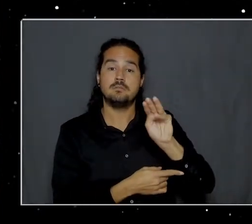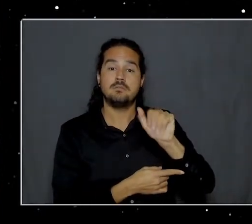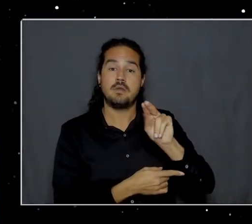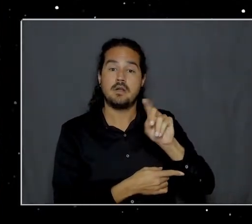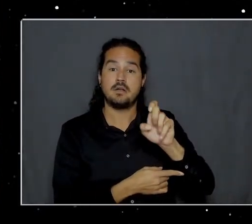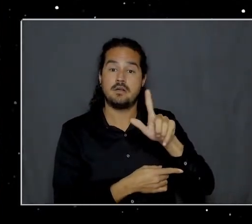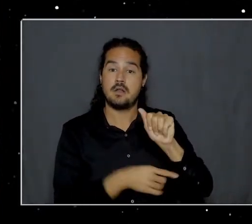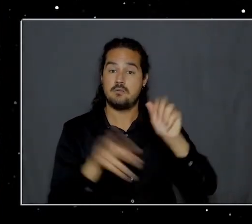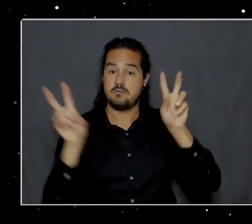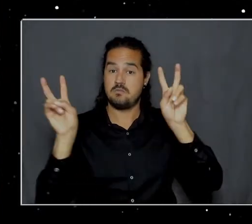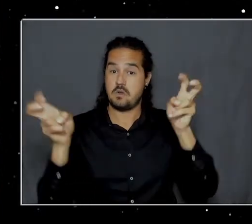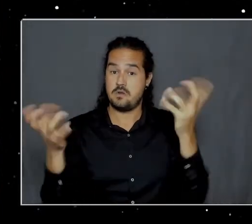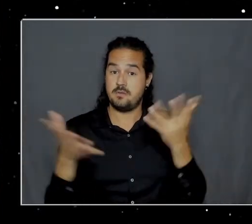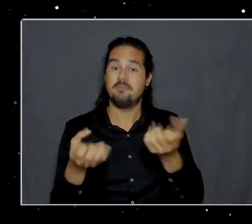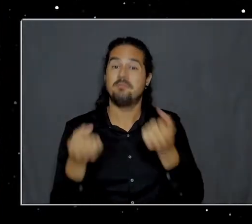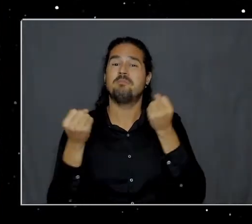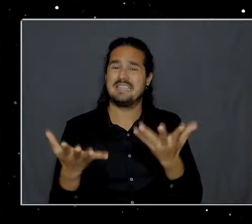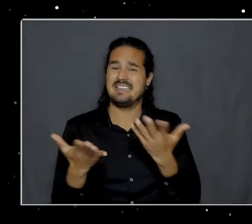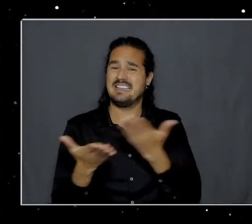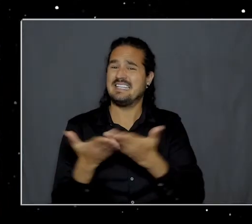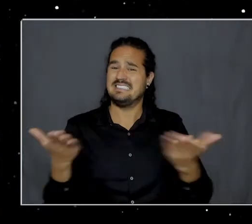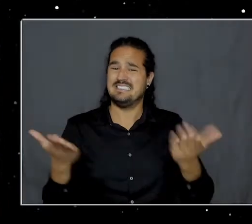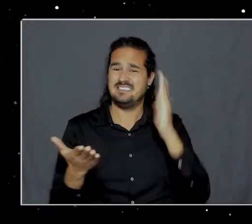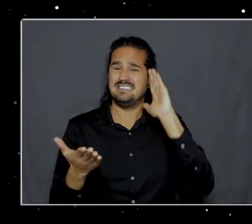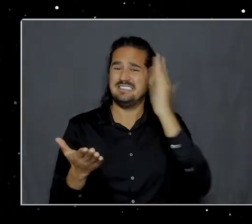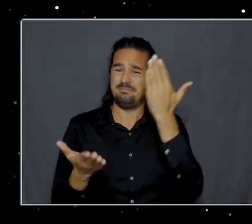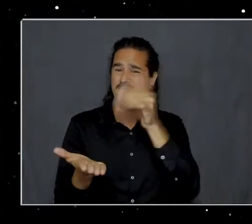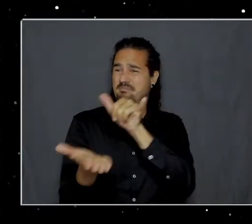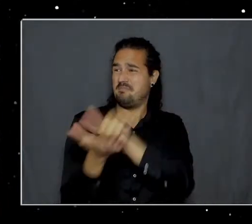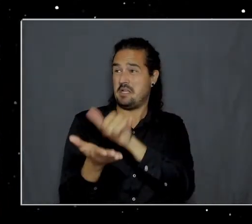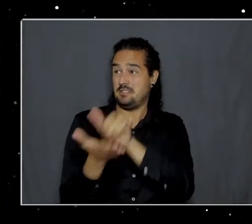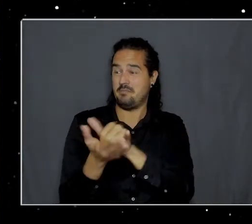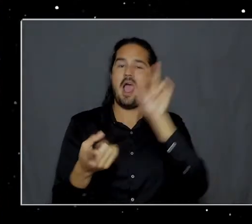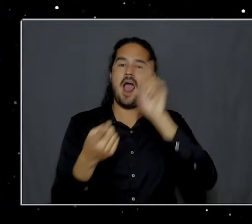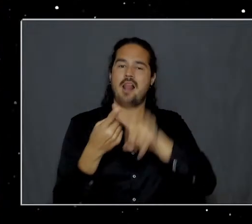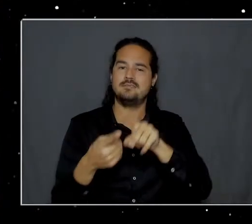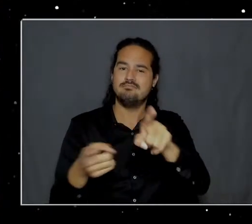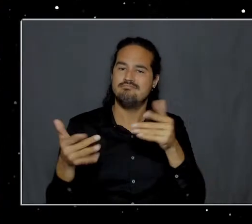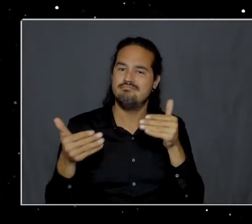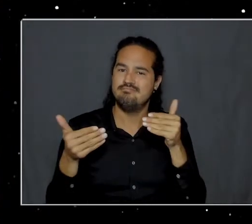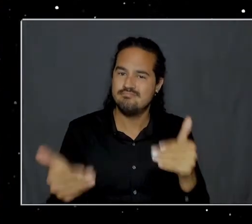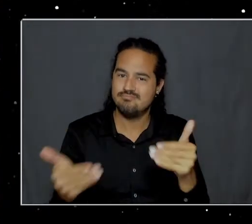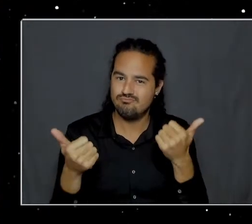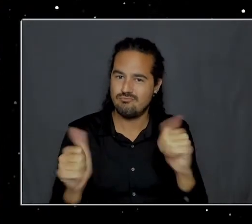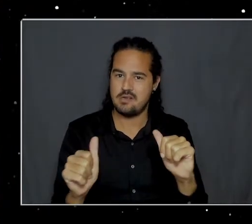THINGS SEEM IMPOSSIBLE UNTIL WE DO THEM." MICHELE STORMS: